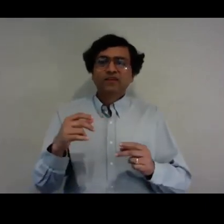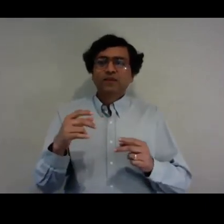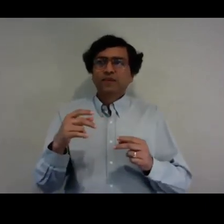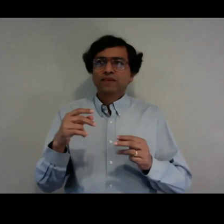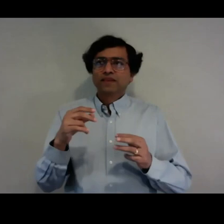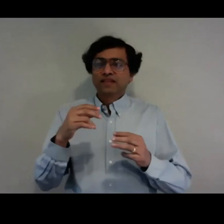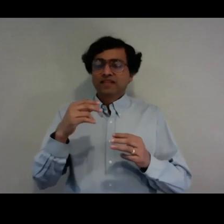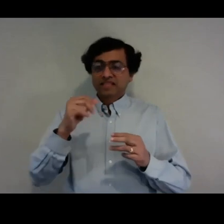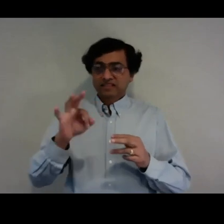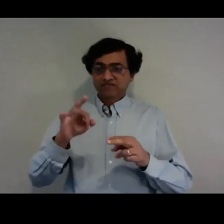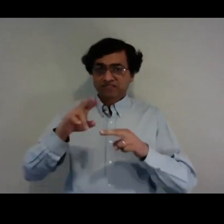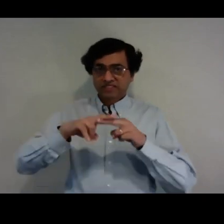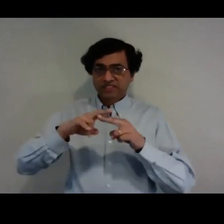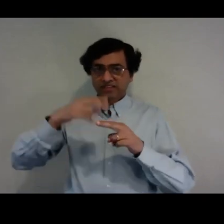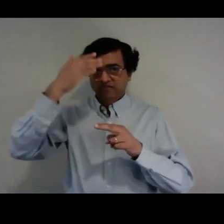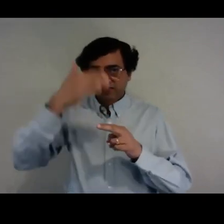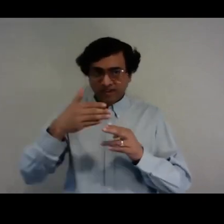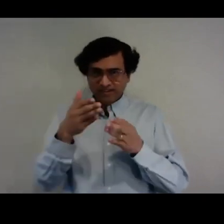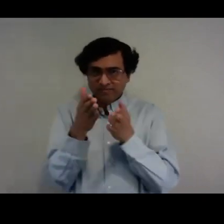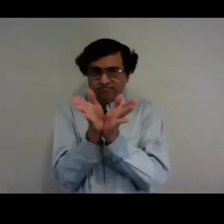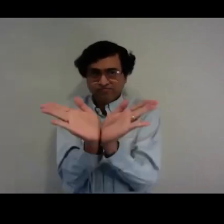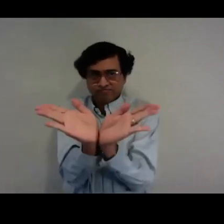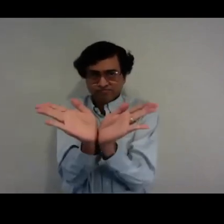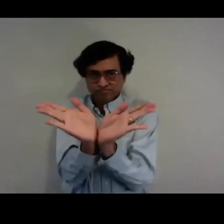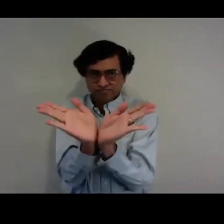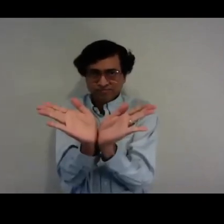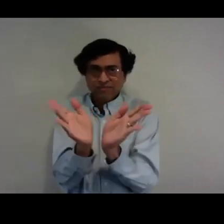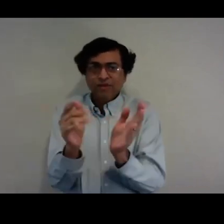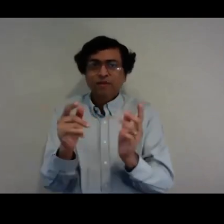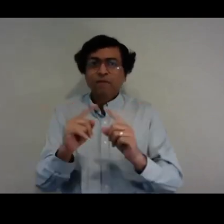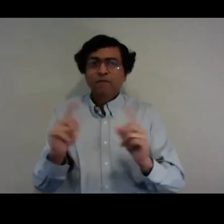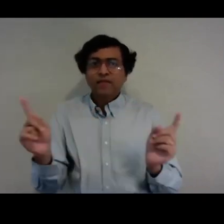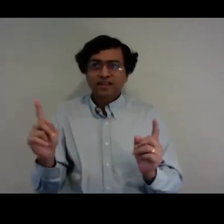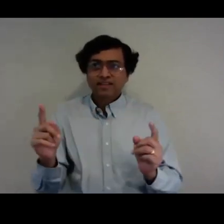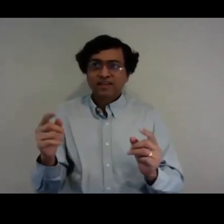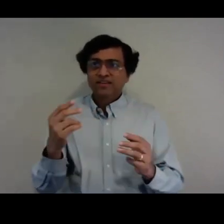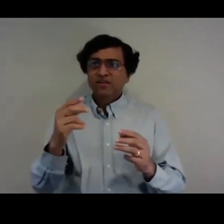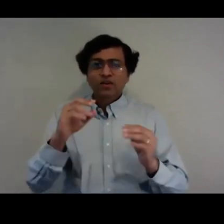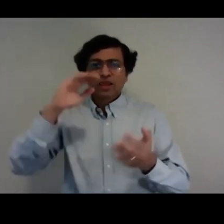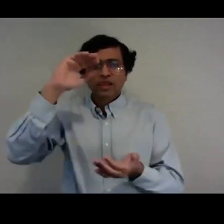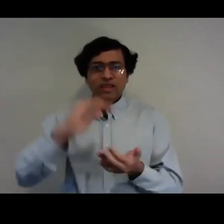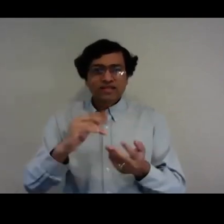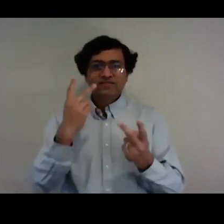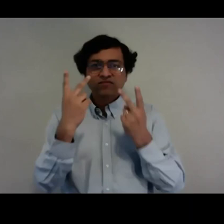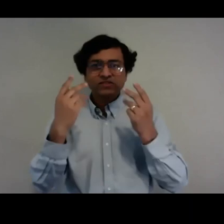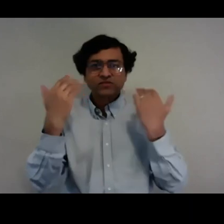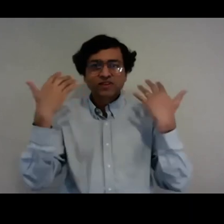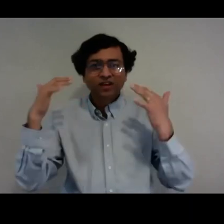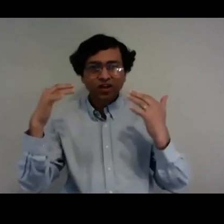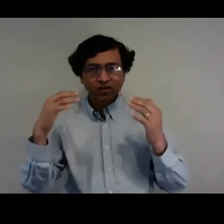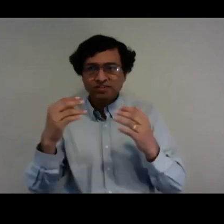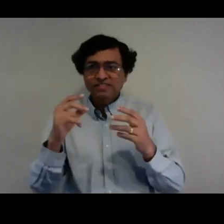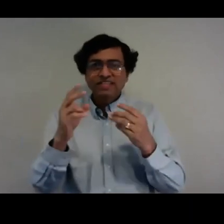We sometimes see a clash happen between the two. So if you are sitting at the front, you may have field of view, but